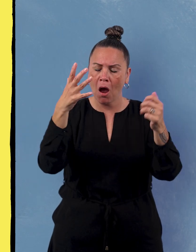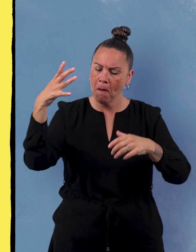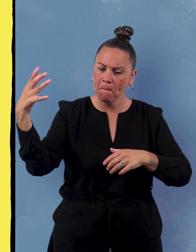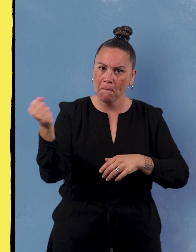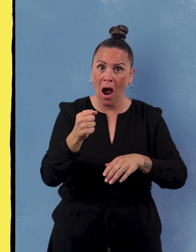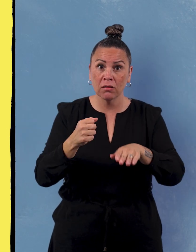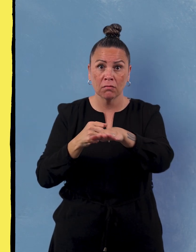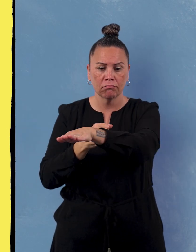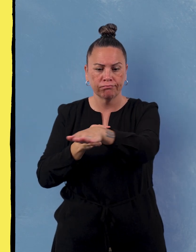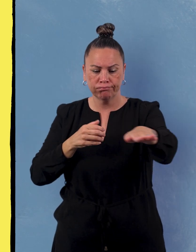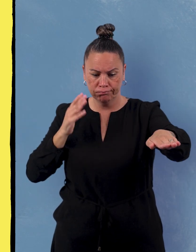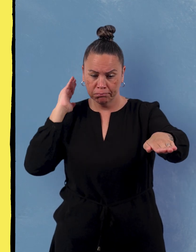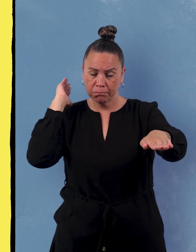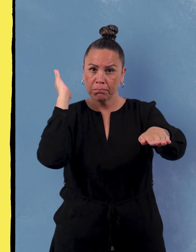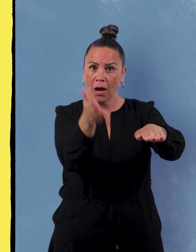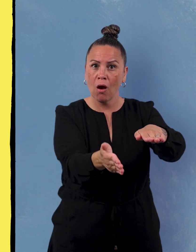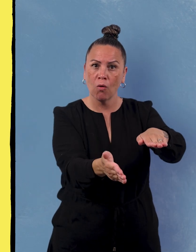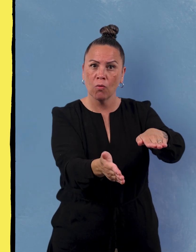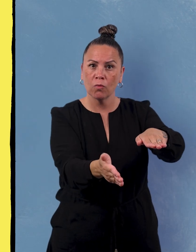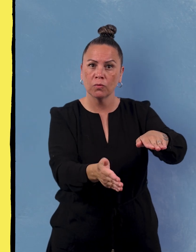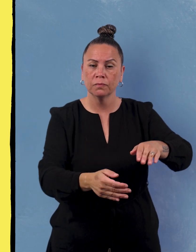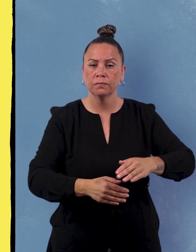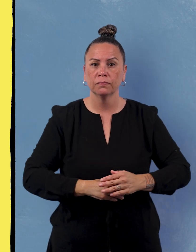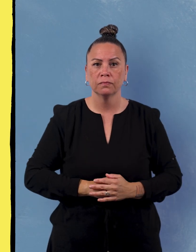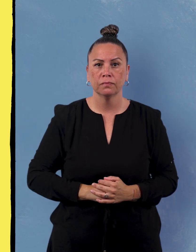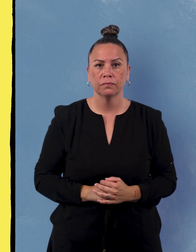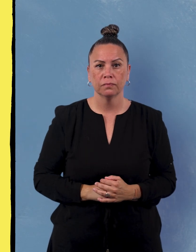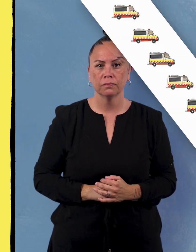other vehicles must pull over to let them go past.